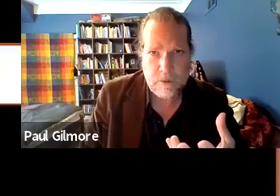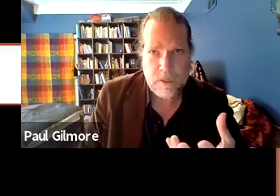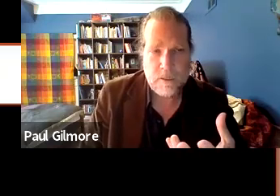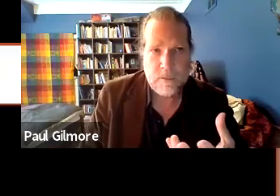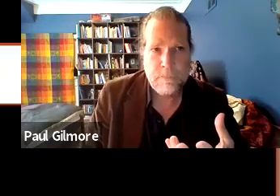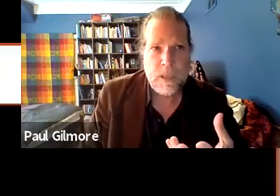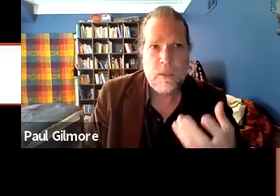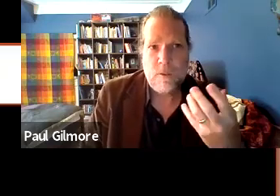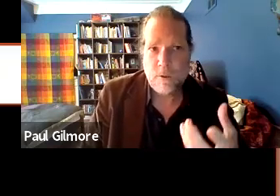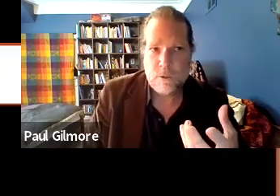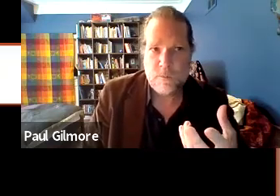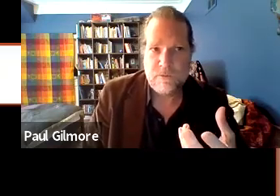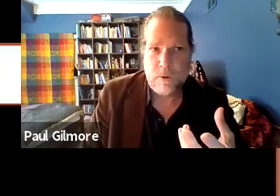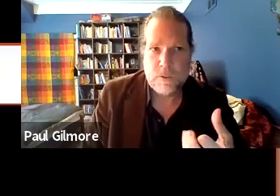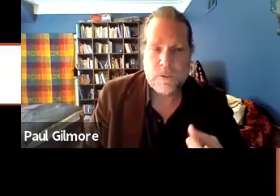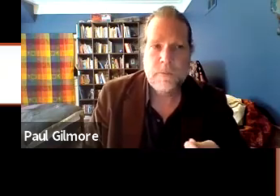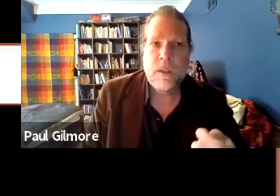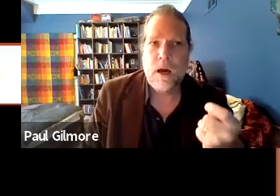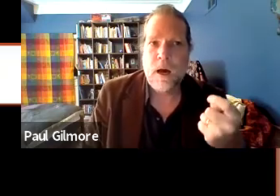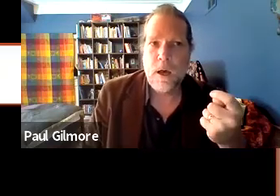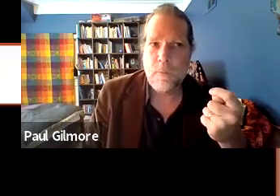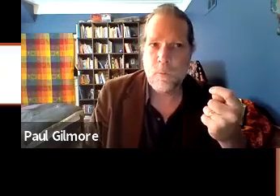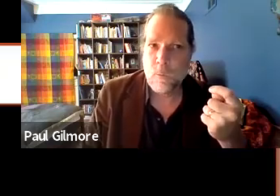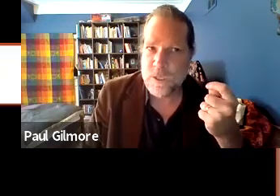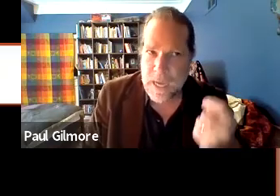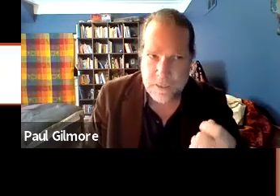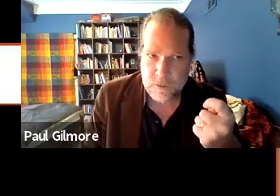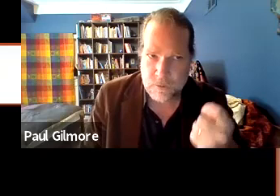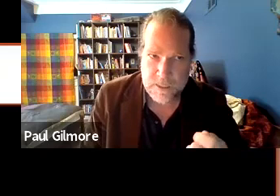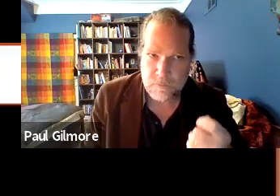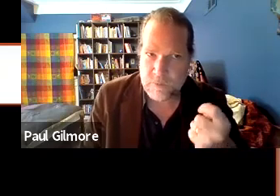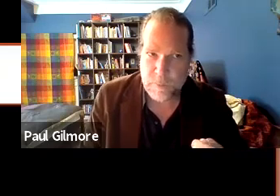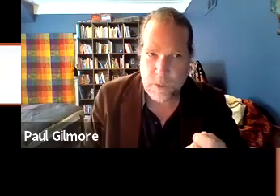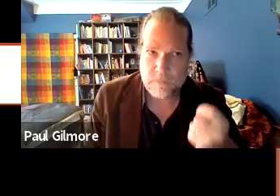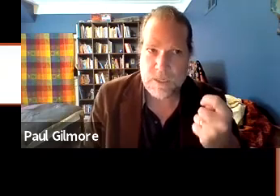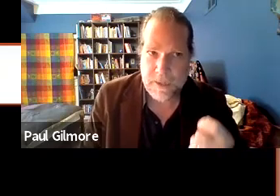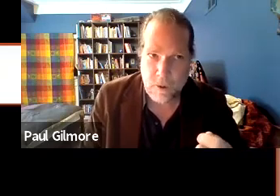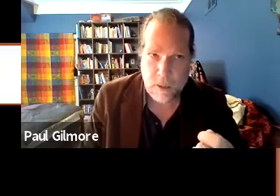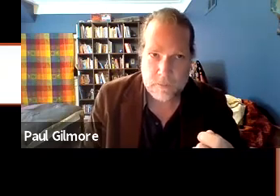period, those groups of folks were not greeted with open arms at all.